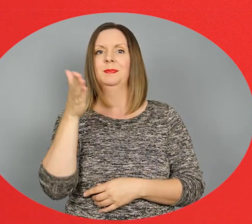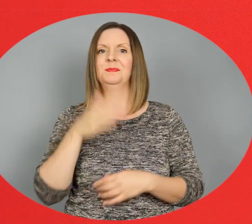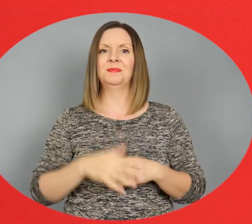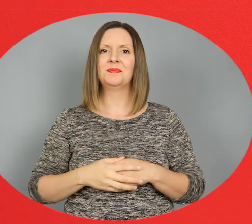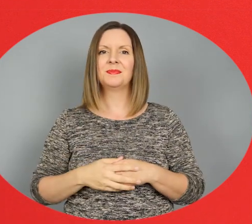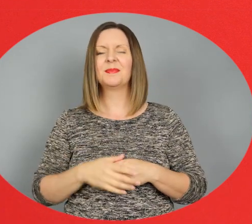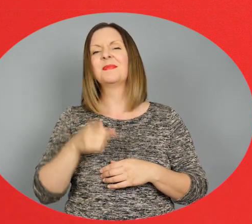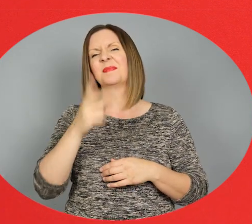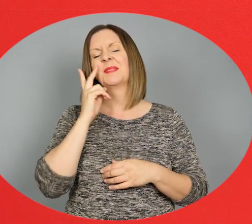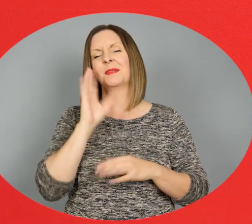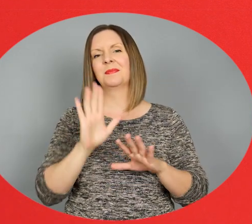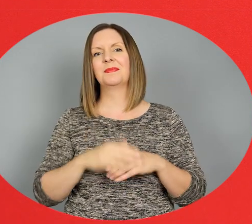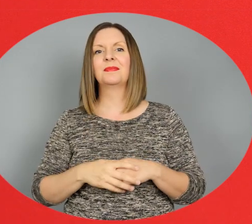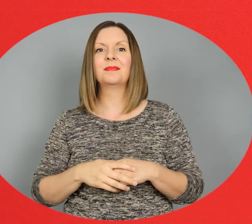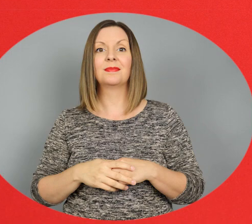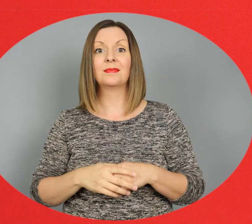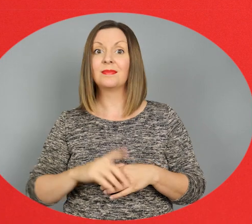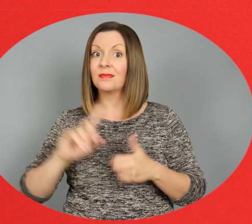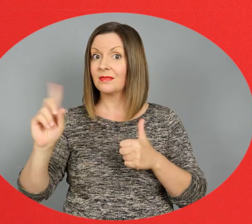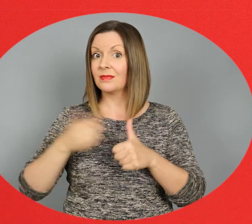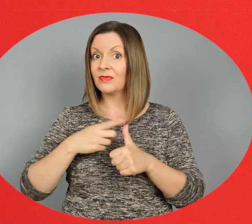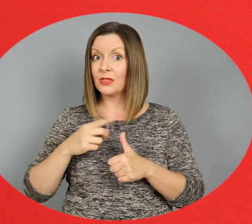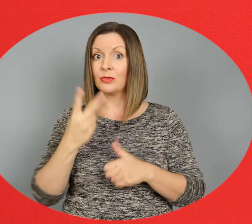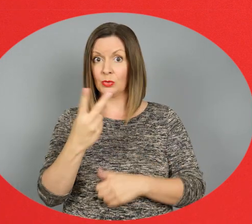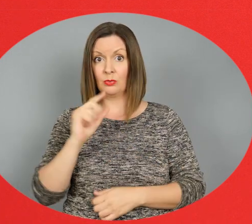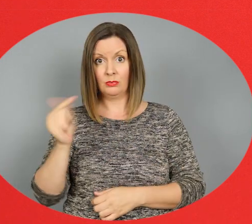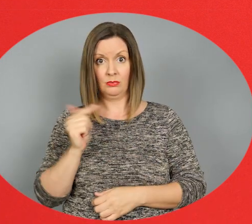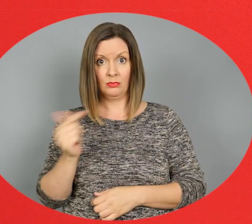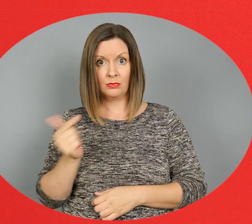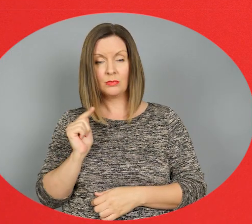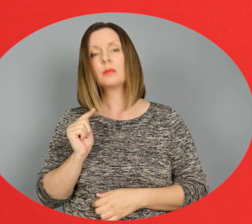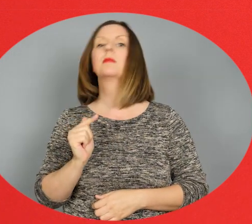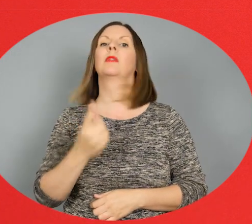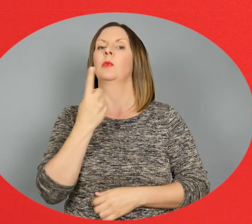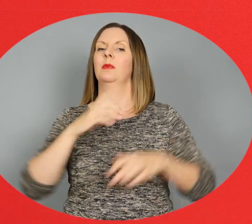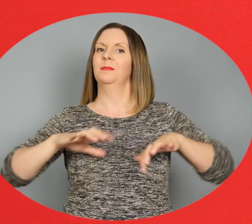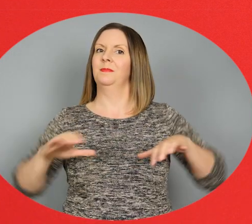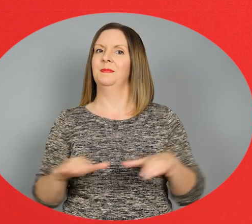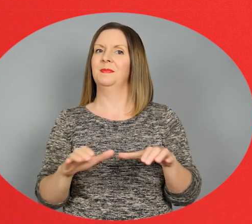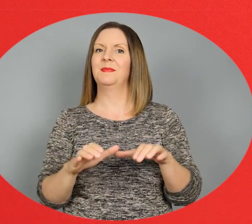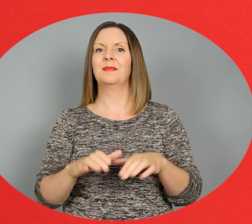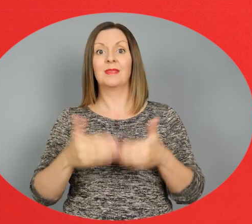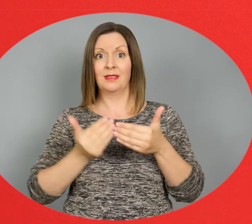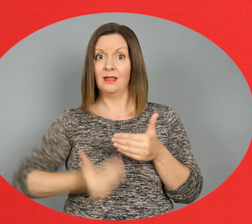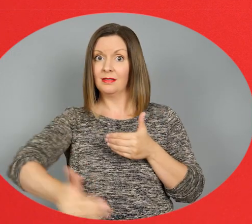over here, before the game is done, as you’ll soon see. The first two turns are each made